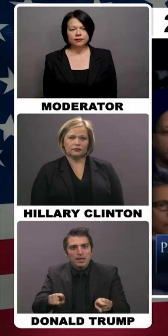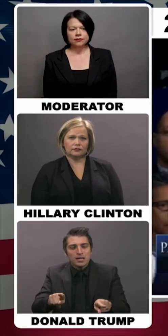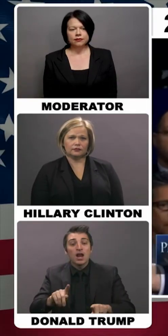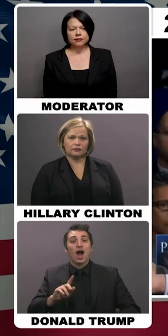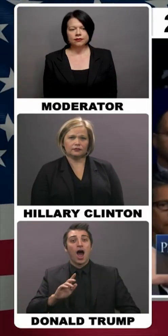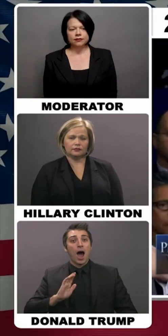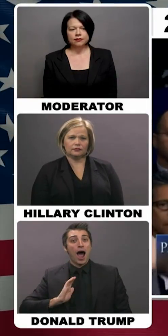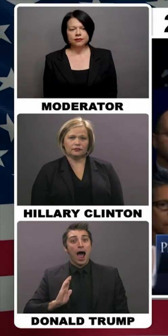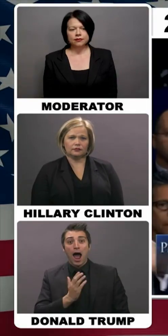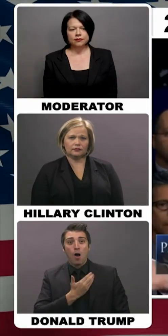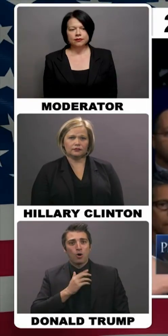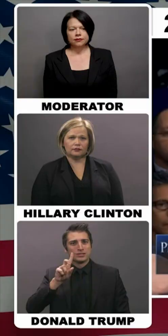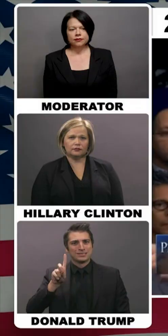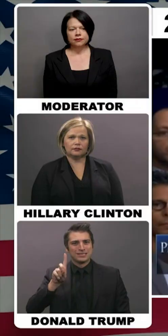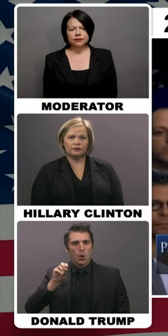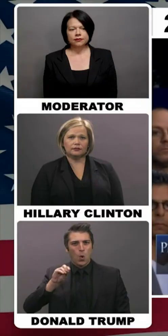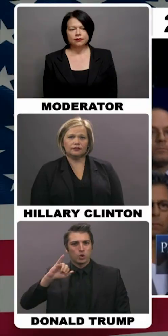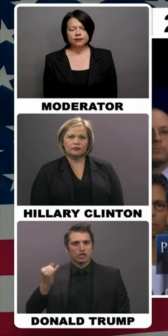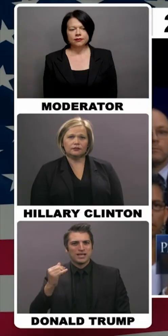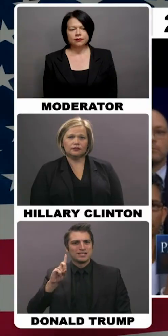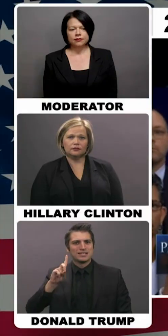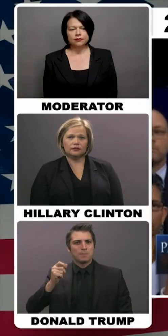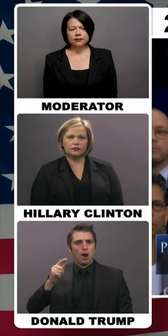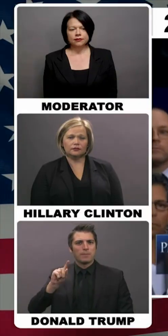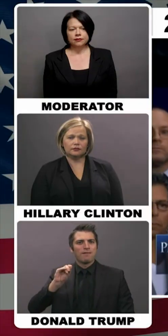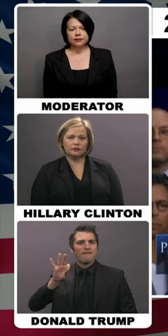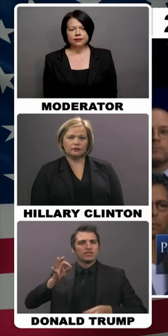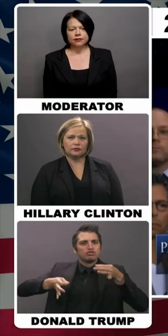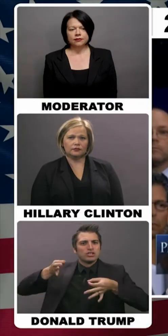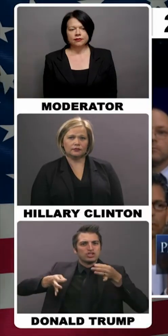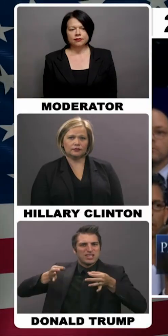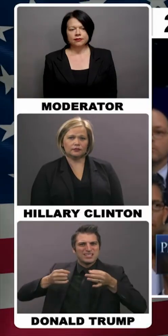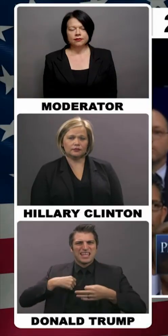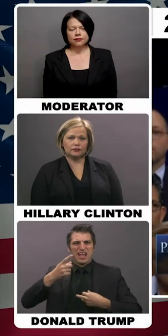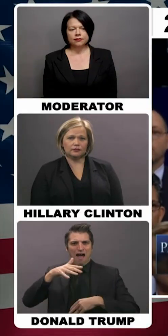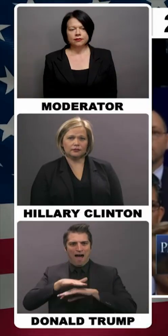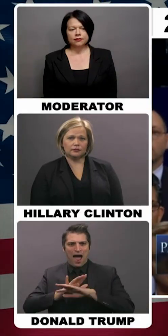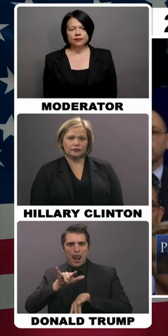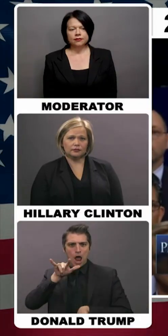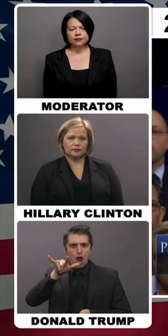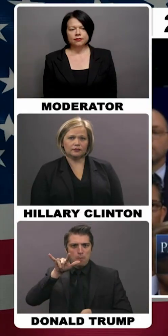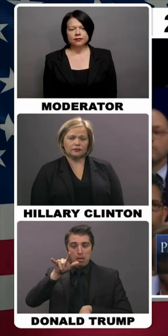of an airplane for 39 minutes, talks to the attorney general days before a ruling's gonna be made on her case.